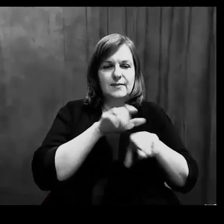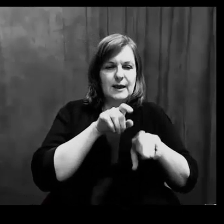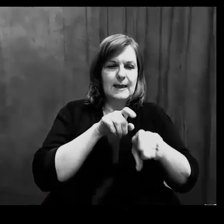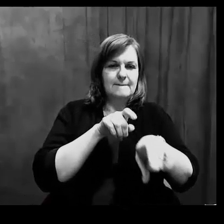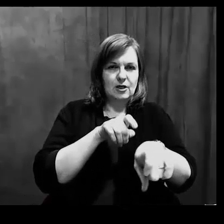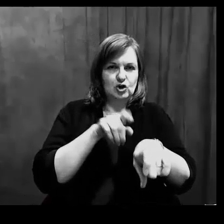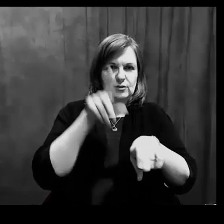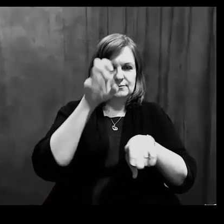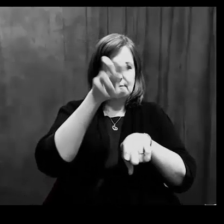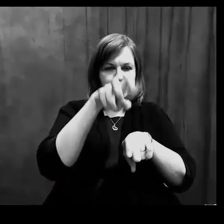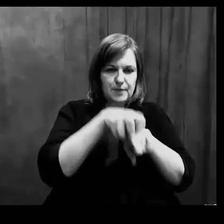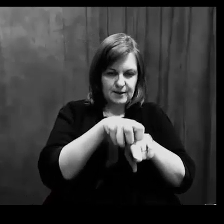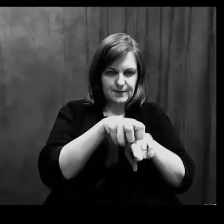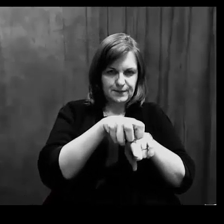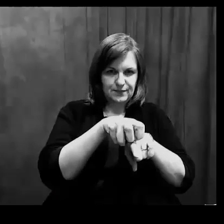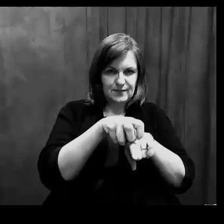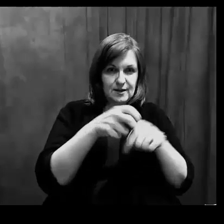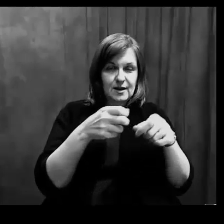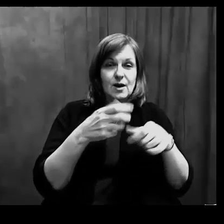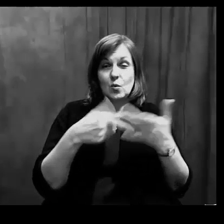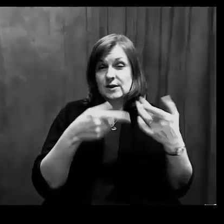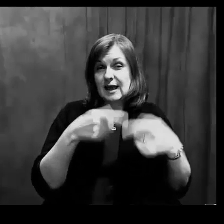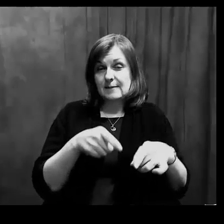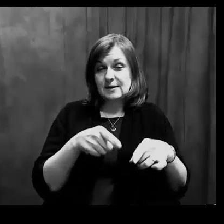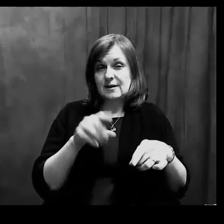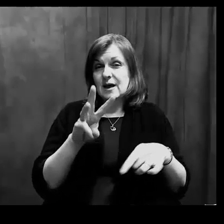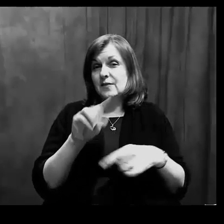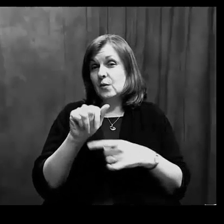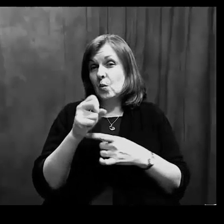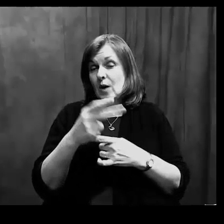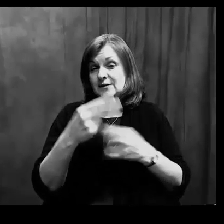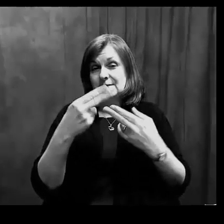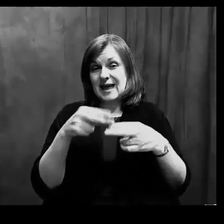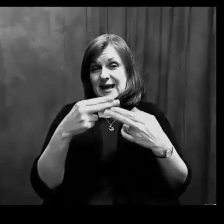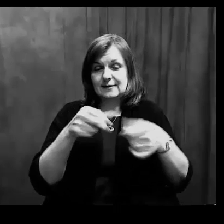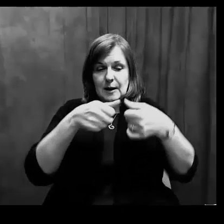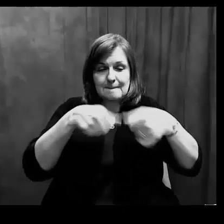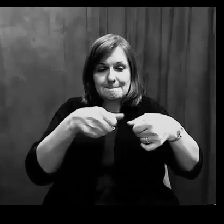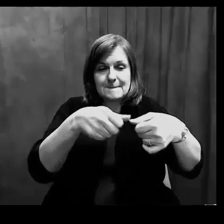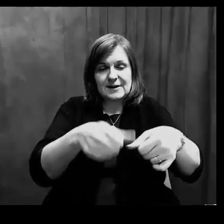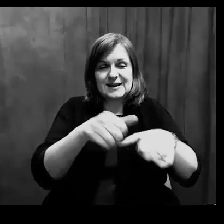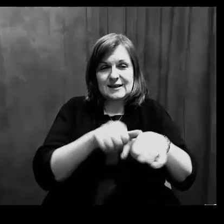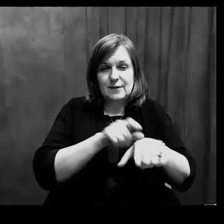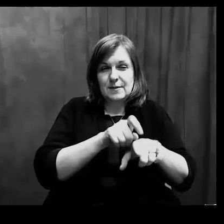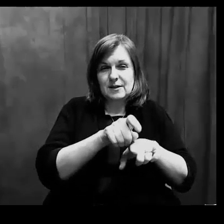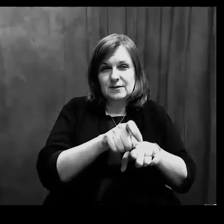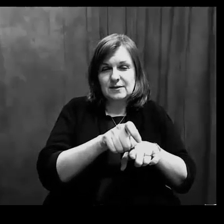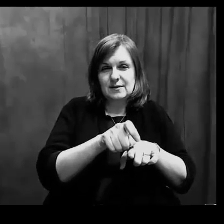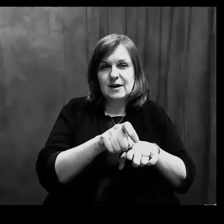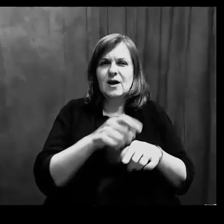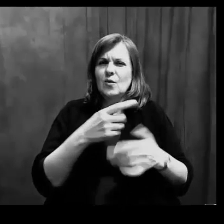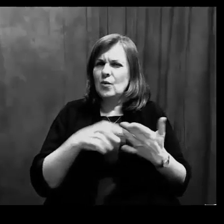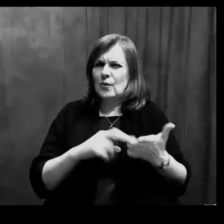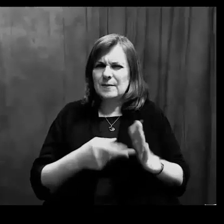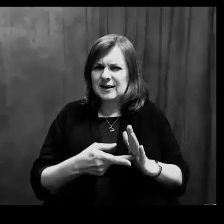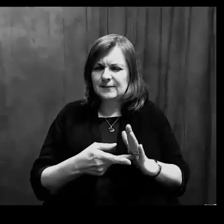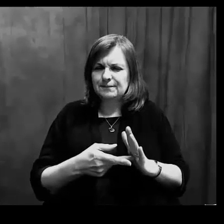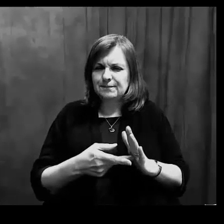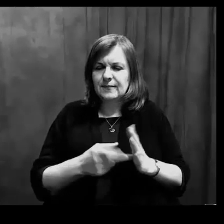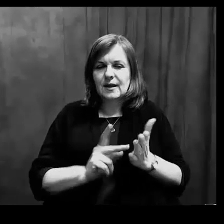turns out that caterpillar is going to play host to hatching that wasps eggs -- what I mean by that??